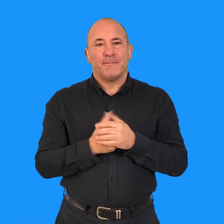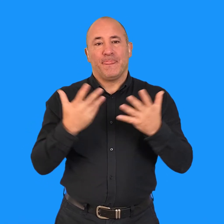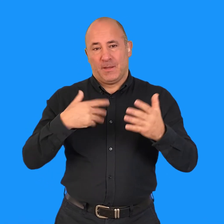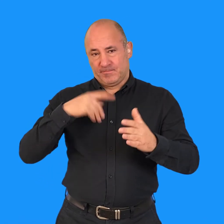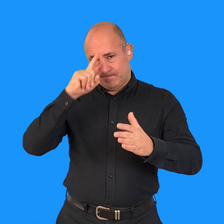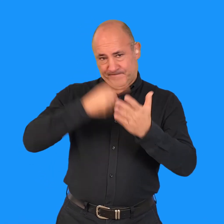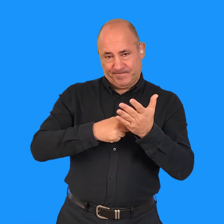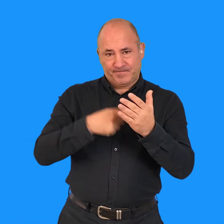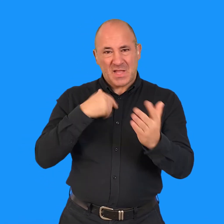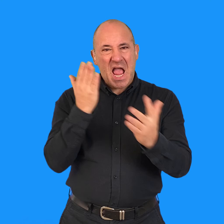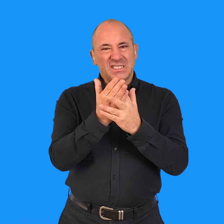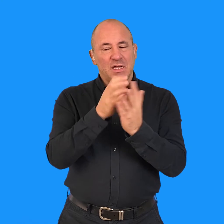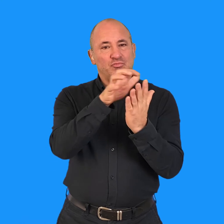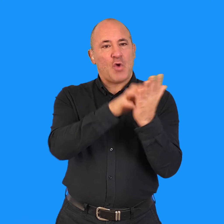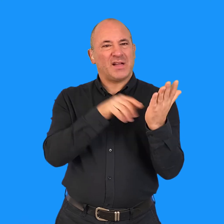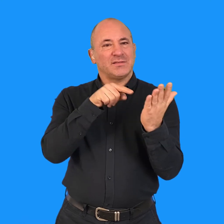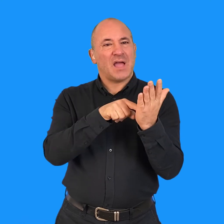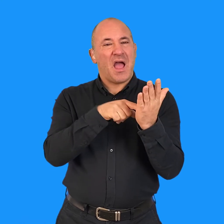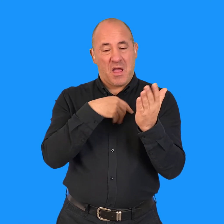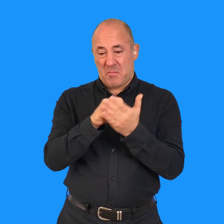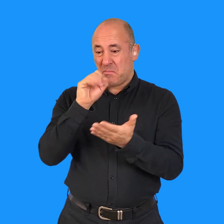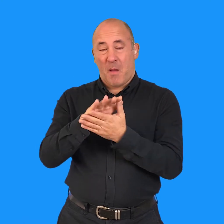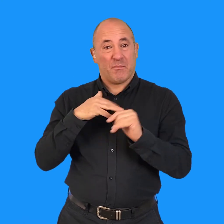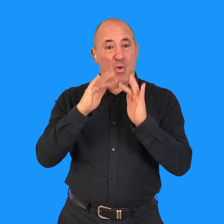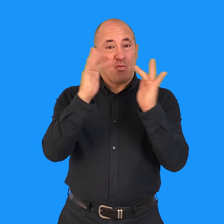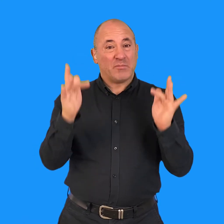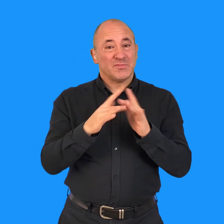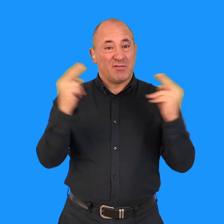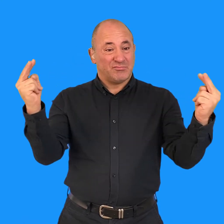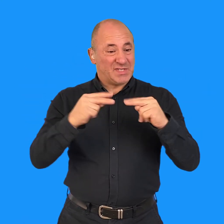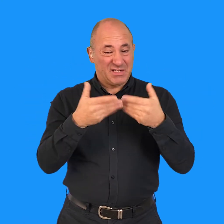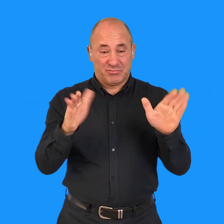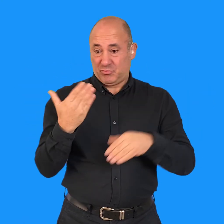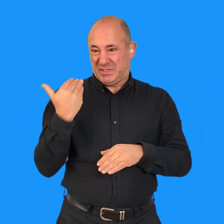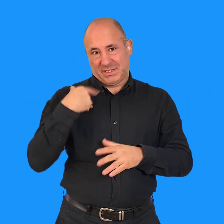was I would say fairly recent. I've been practicing with an access rider now